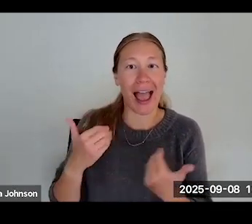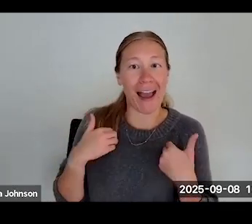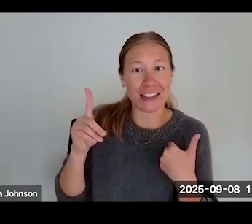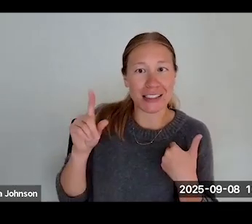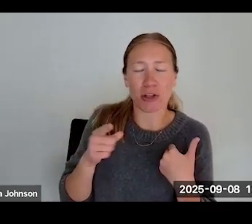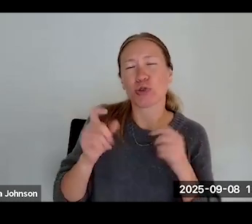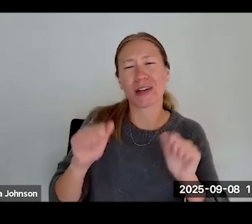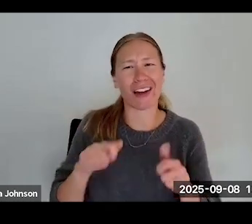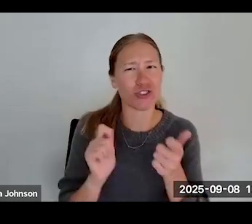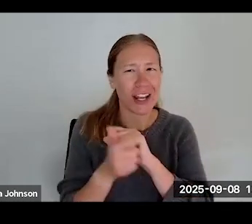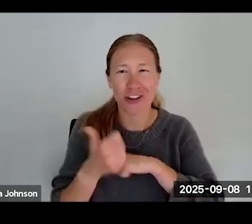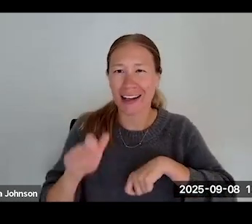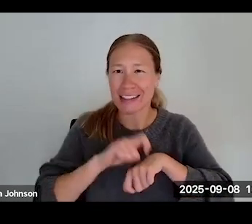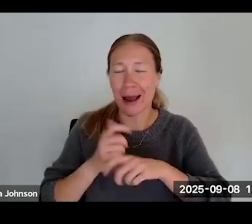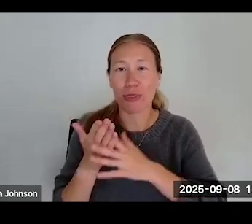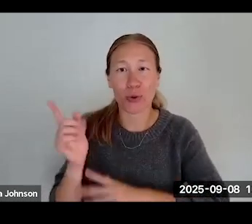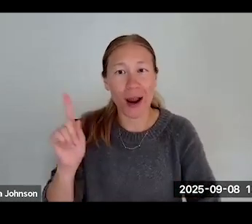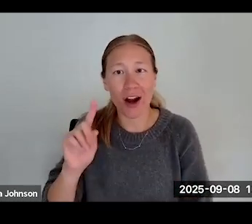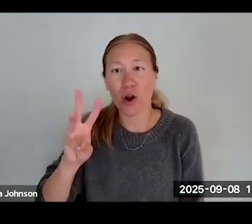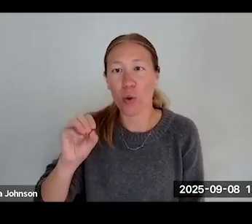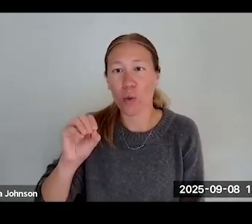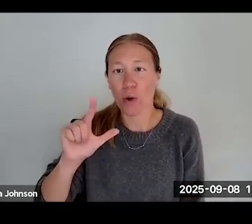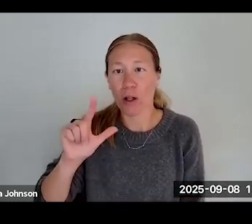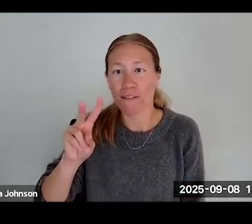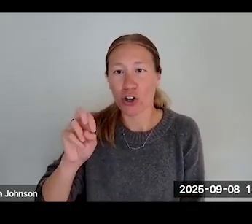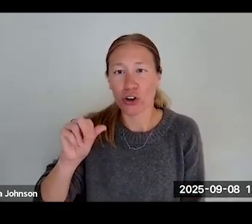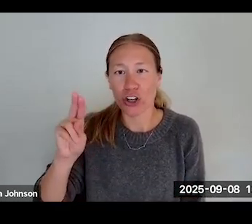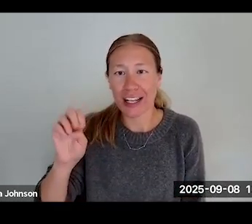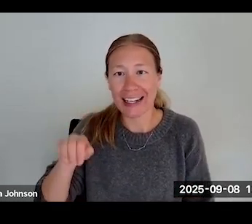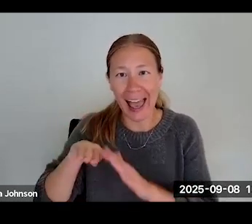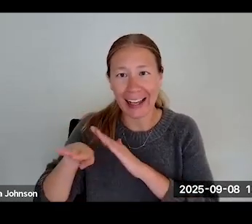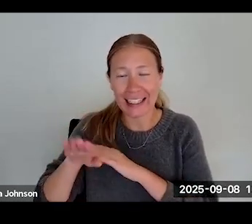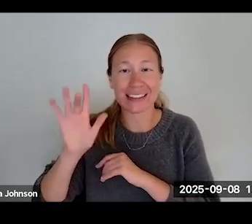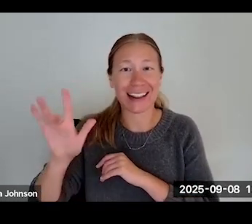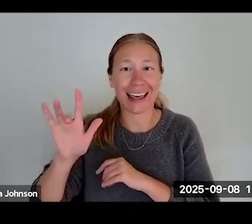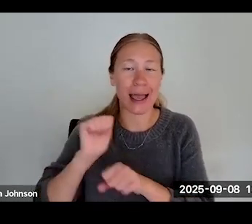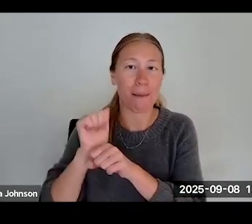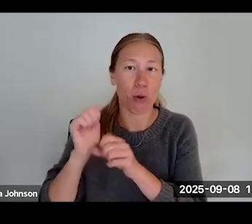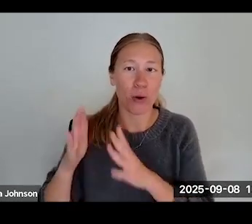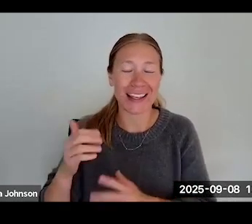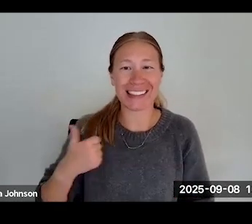through Wolverine Access by clicking on Employee Self Service, and going to Campus Personal Information,